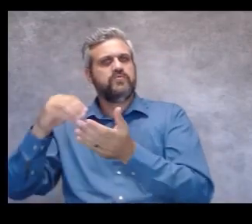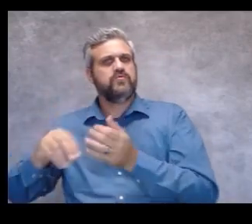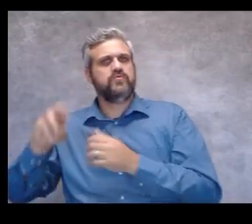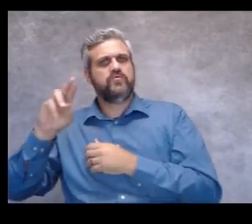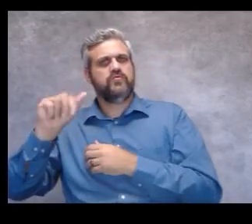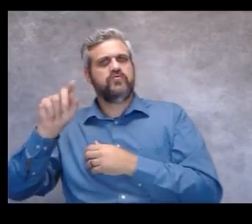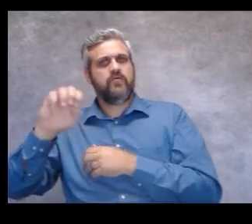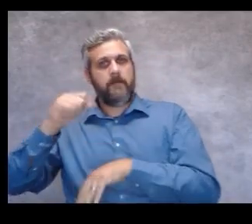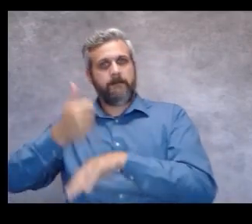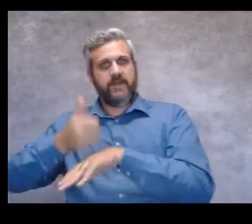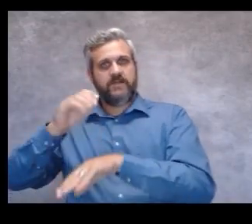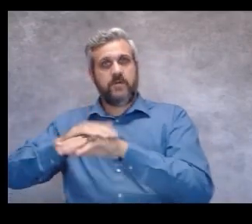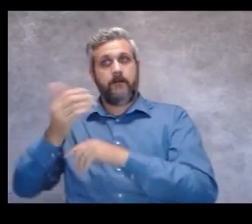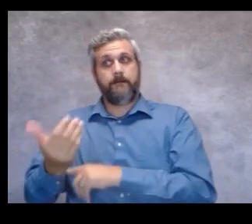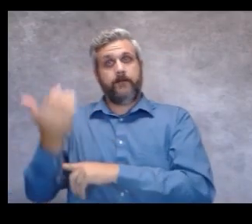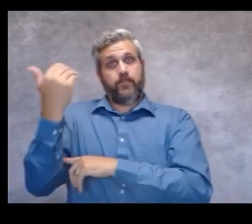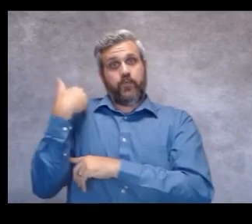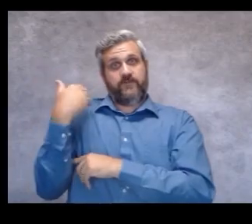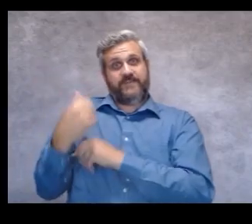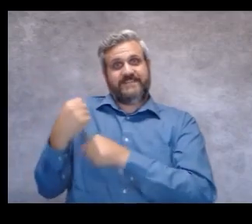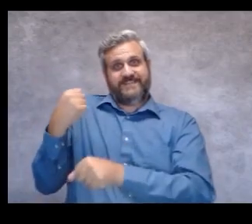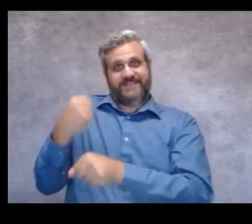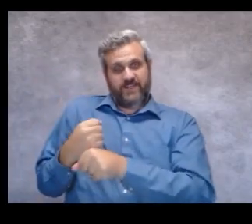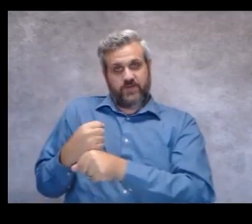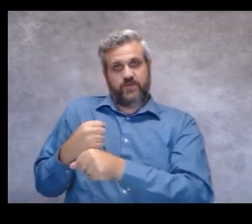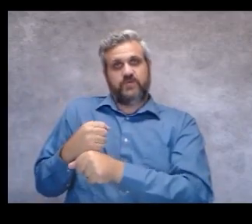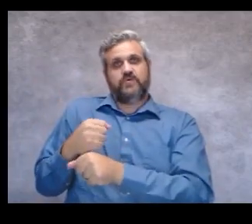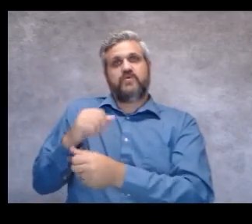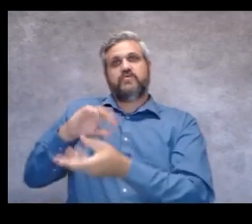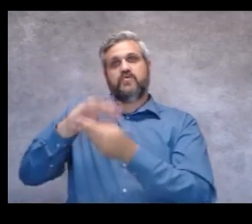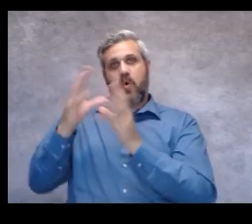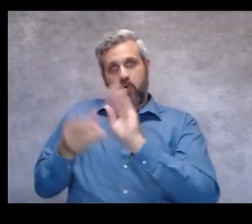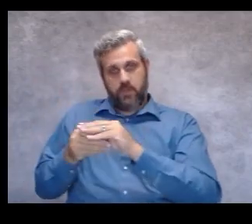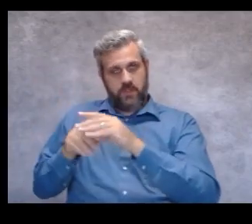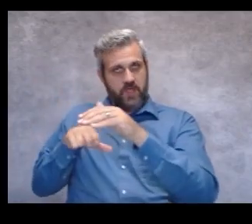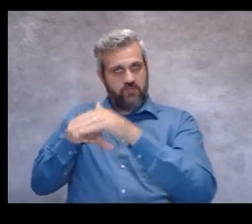the previous school year's total enrollment.